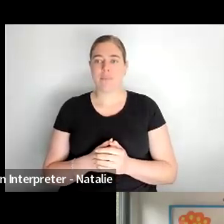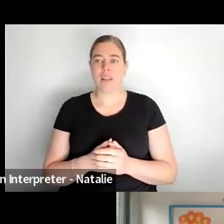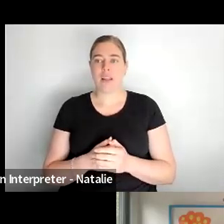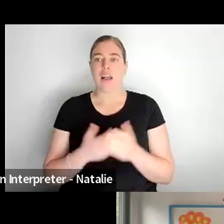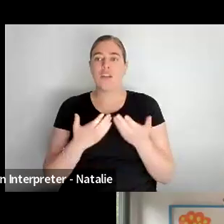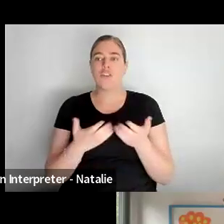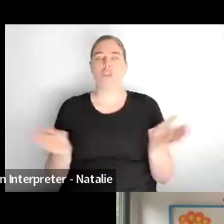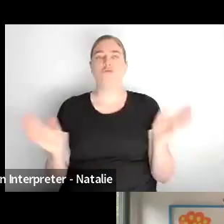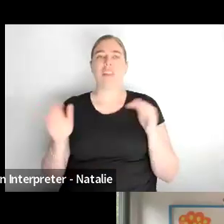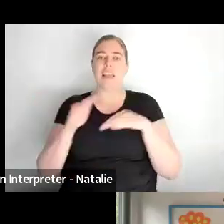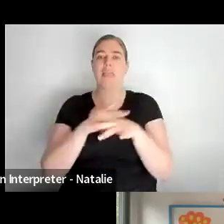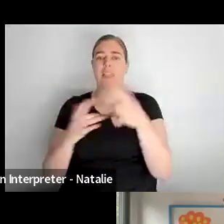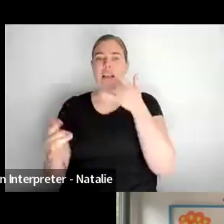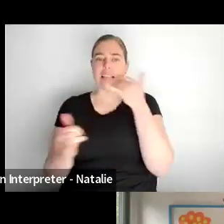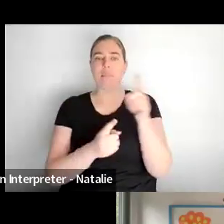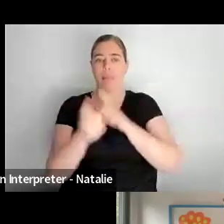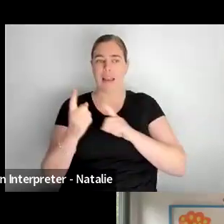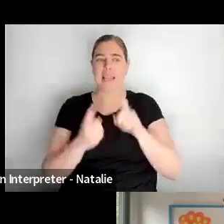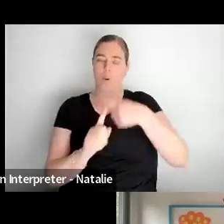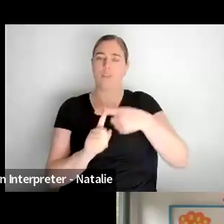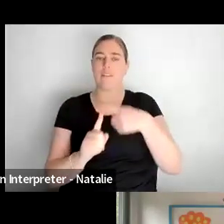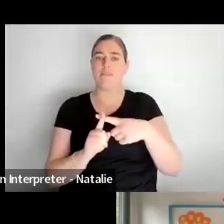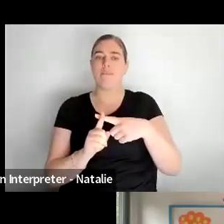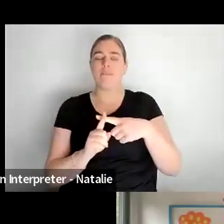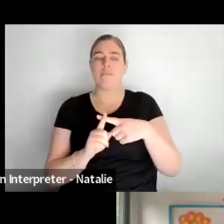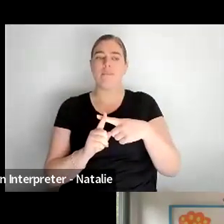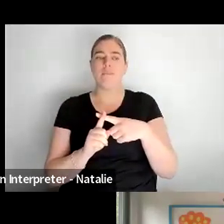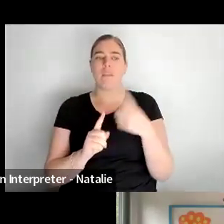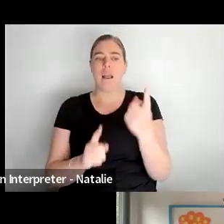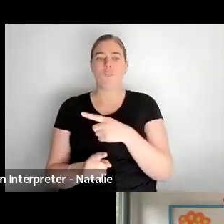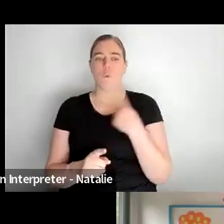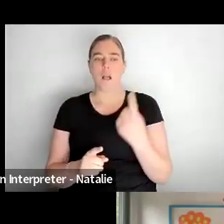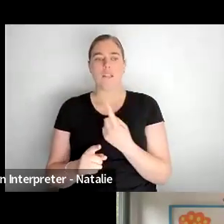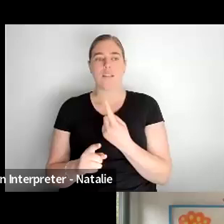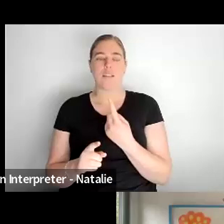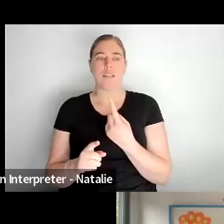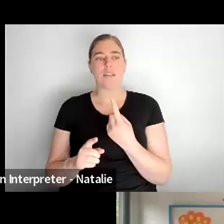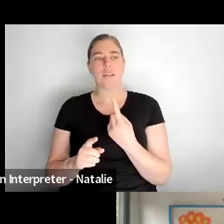assessment meetings is really positive and everybody is kind of networking and